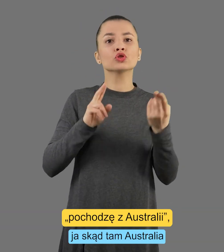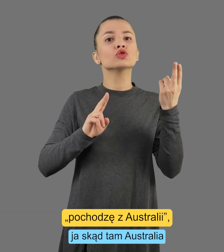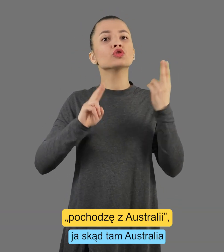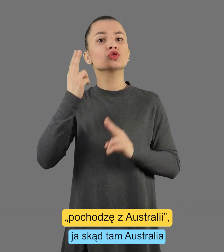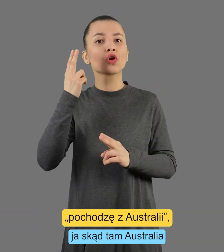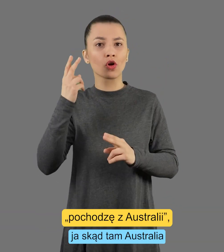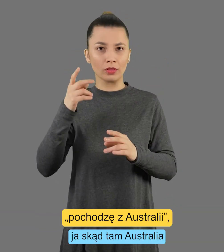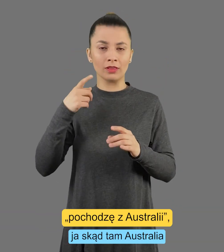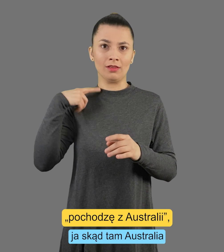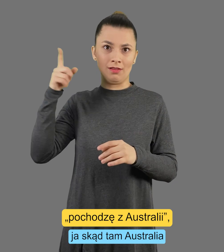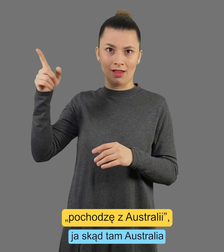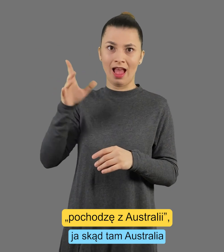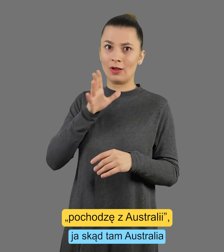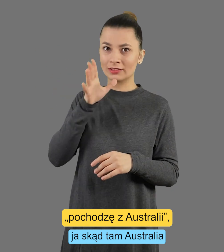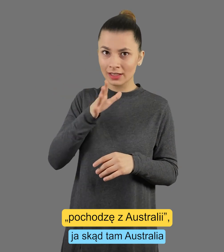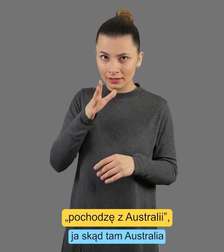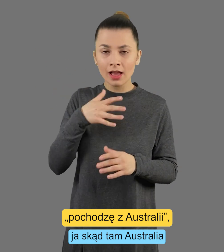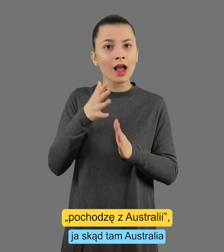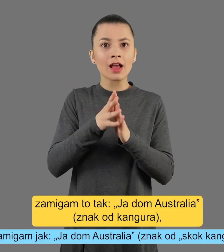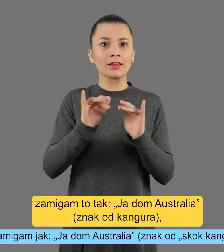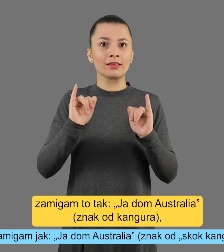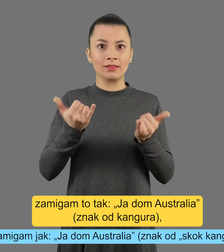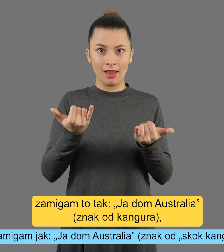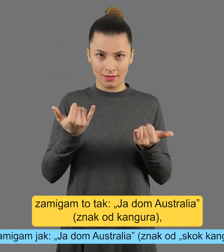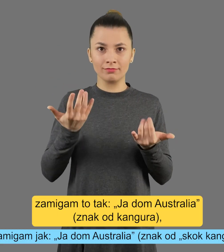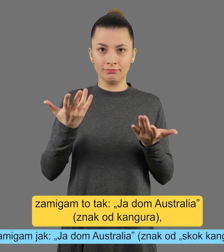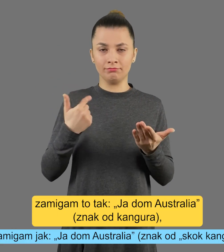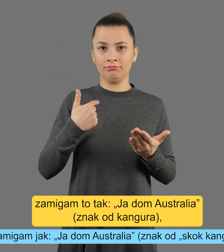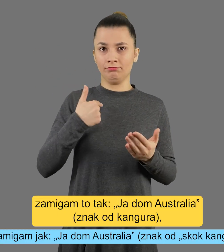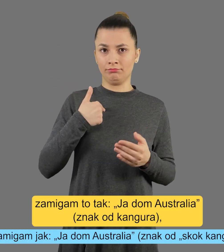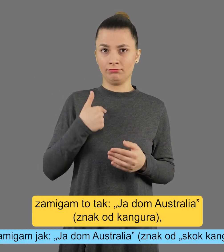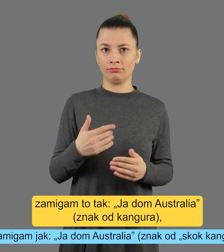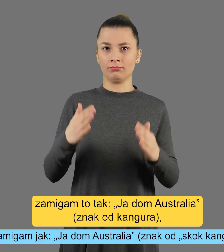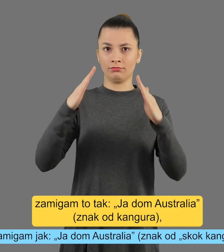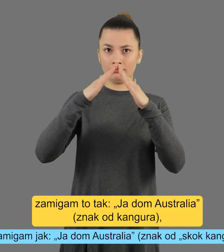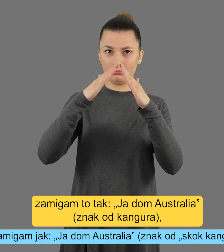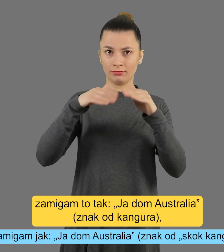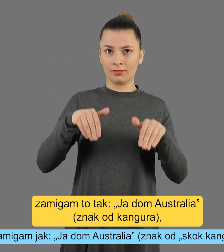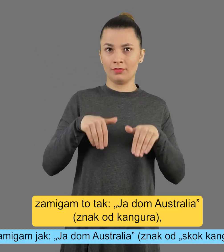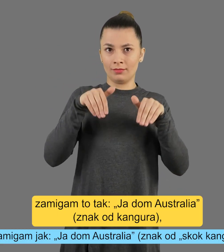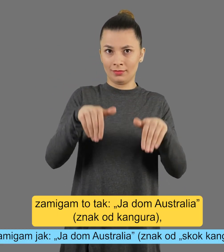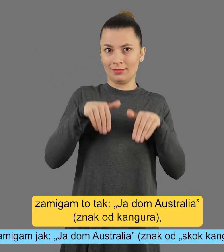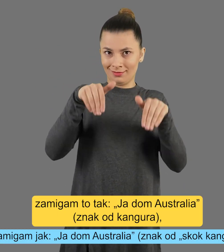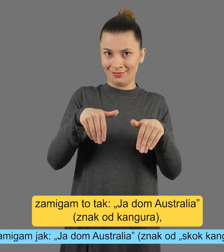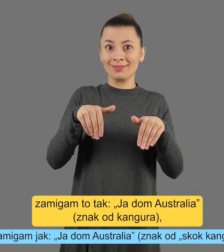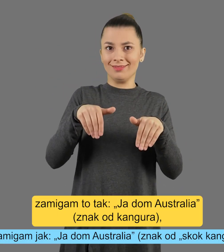"I come from Australia", I will sign it like this: "I house Australia" (sign from kangaroo),